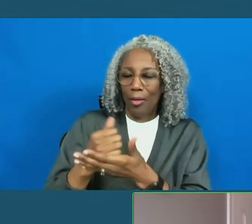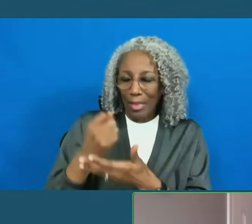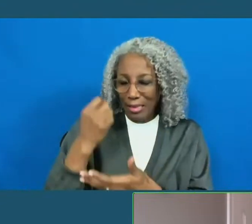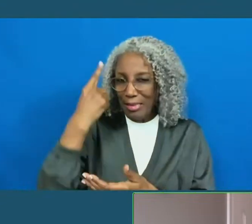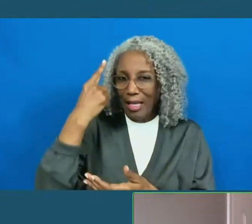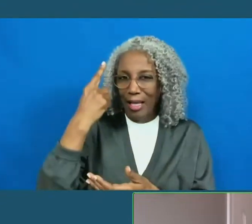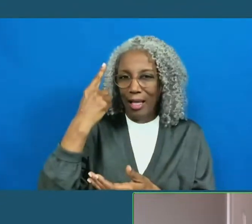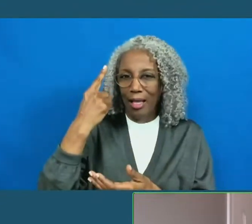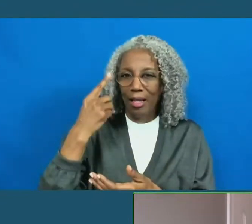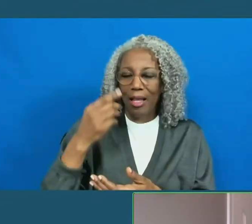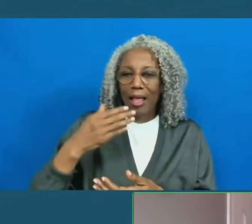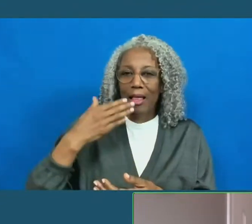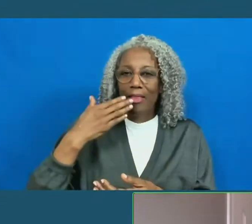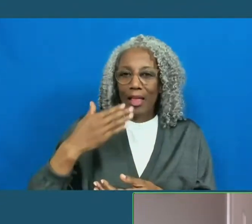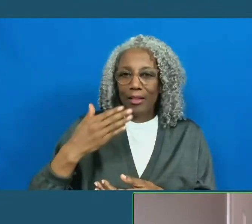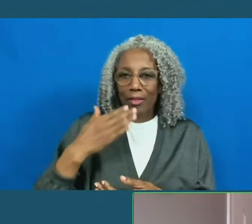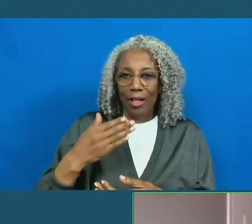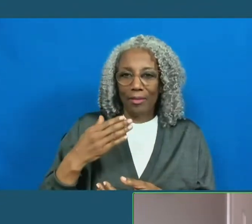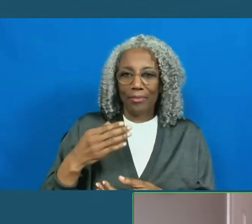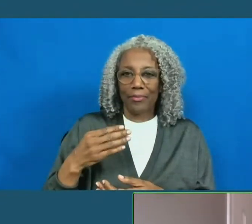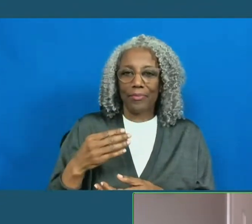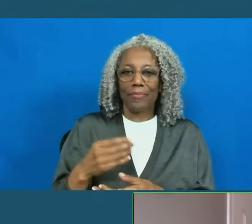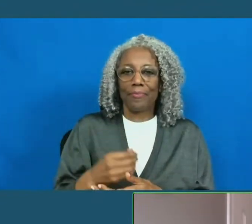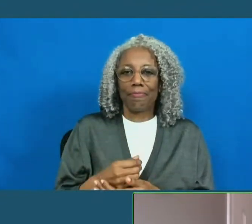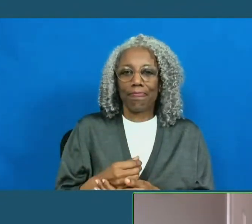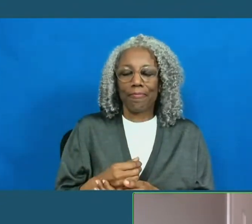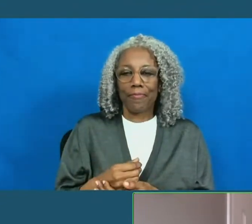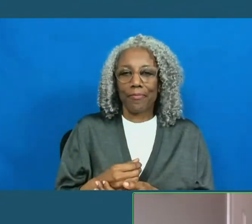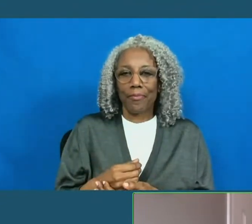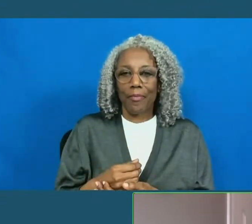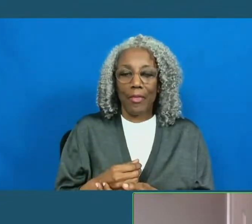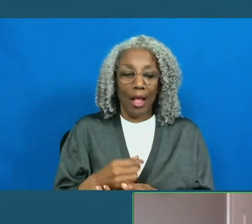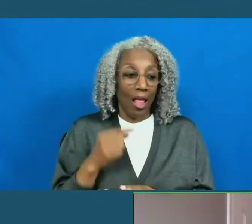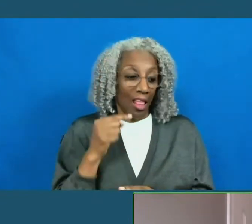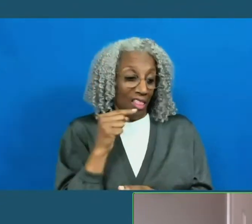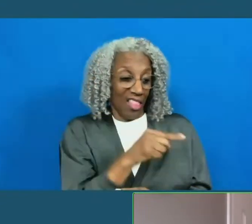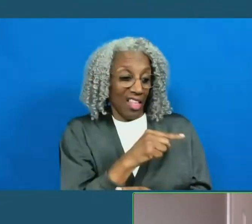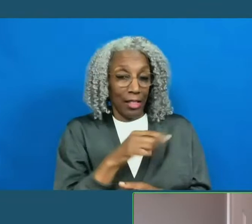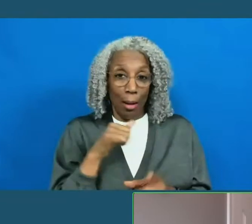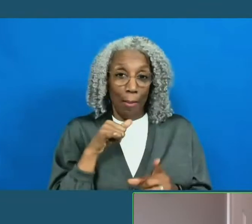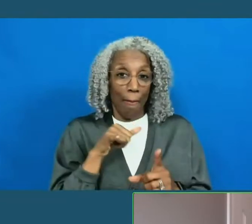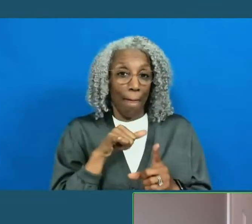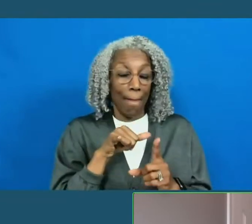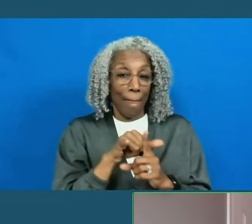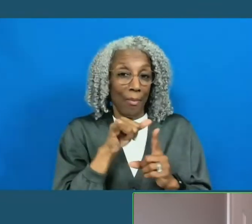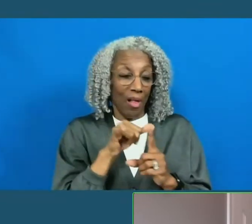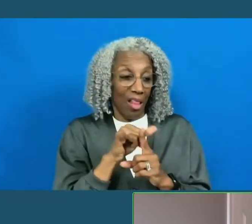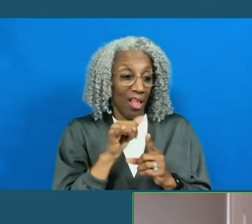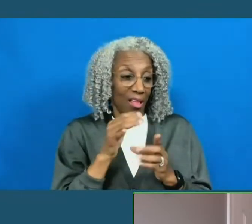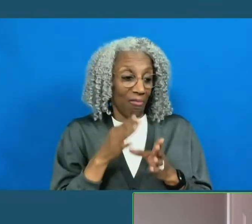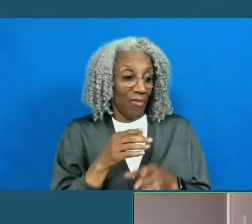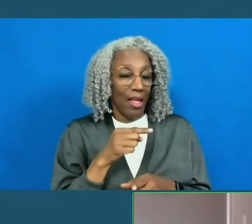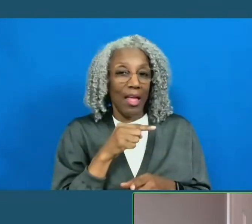Orientation. Um And thankfully